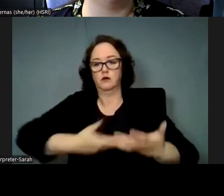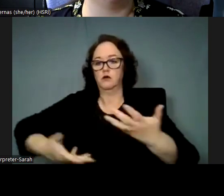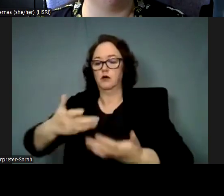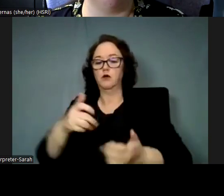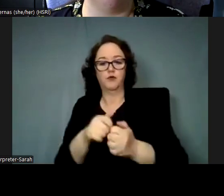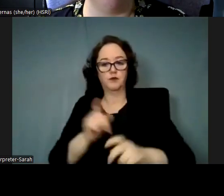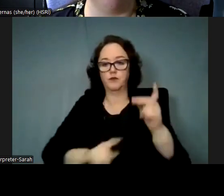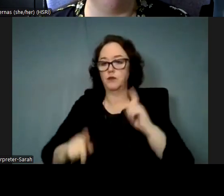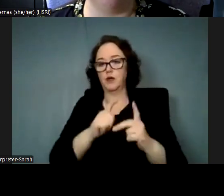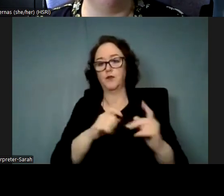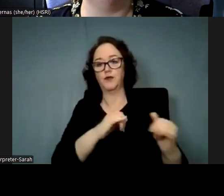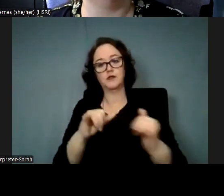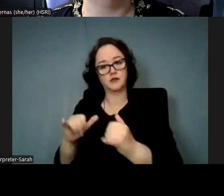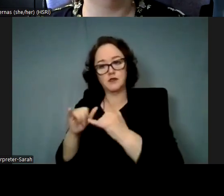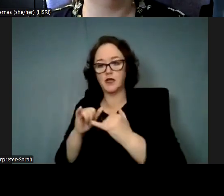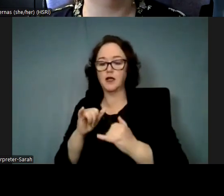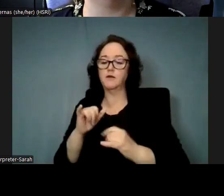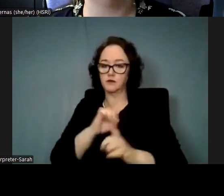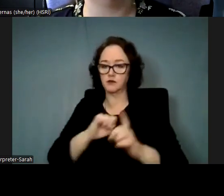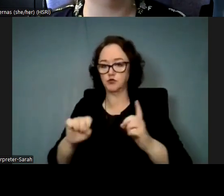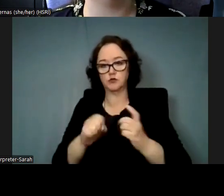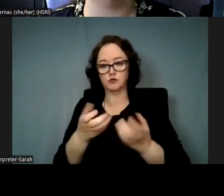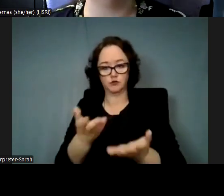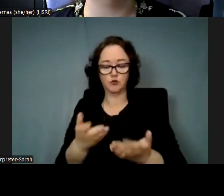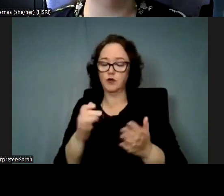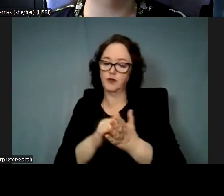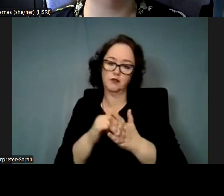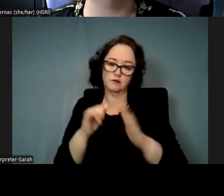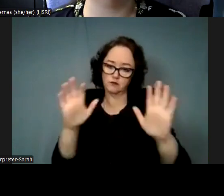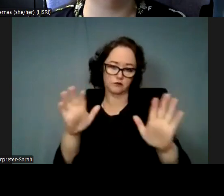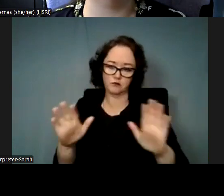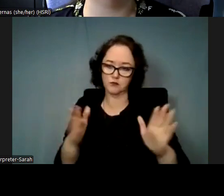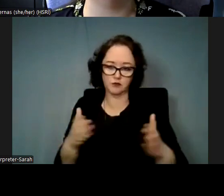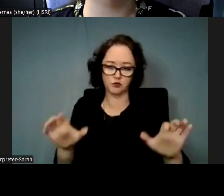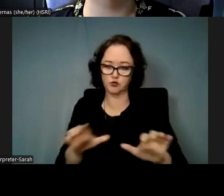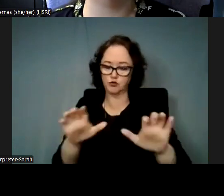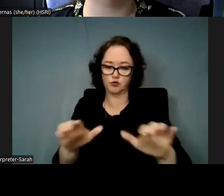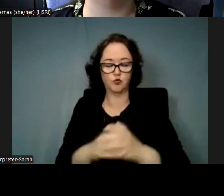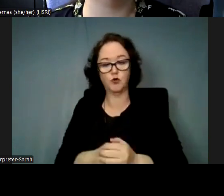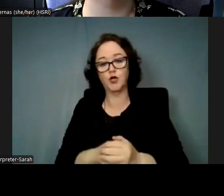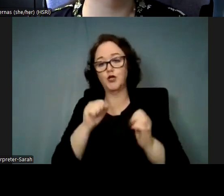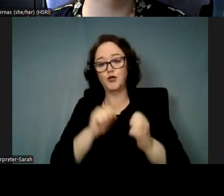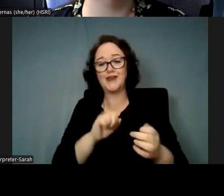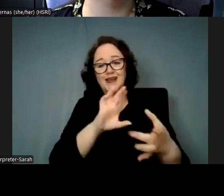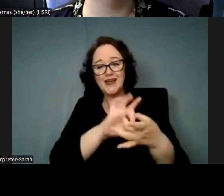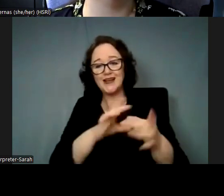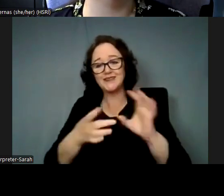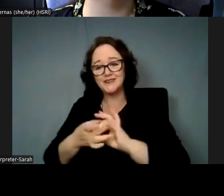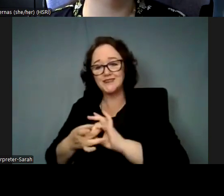great thing to do, and you uncover little things, you make connections, that take you to other places. So, that is